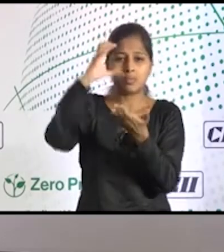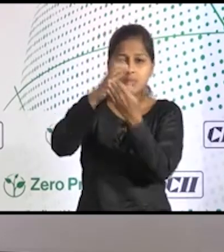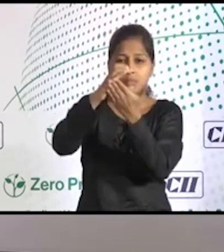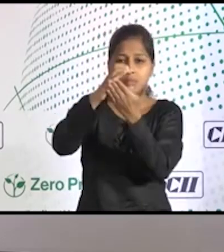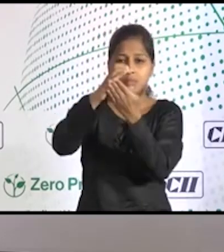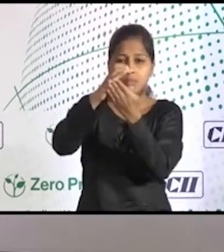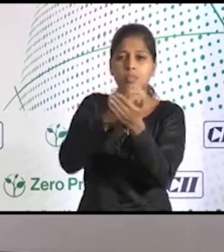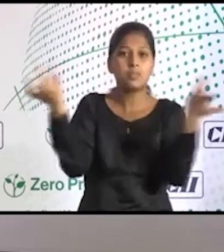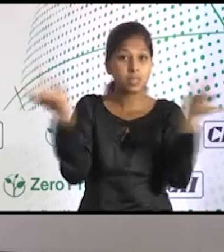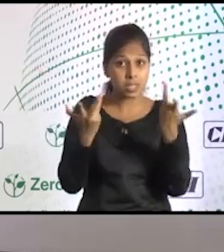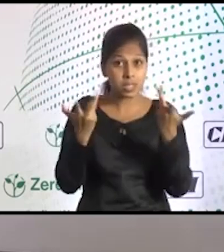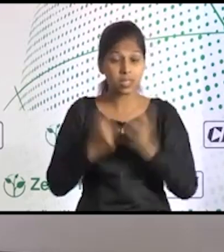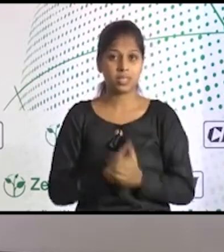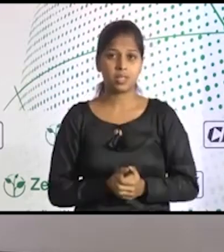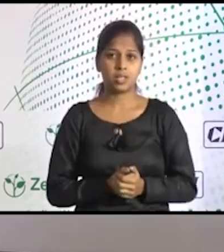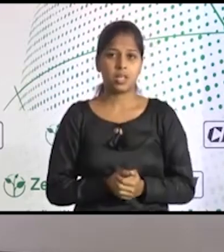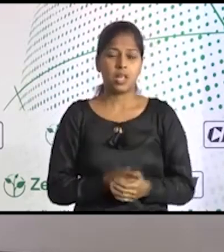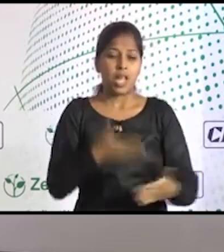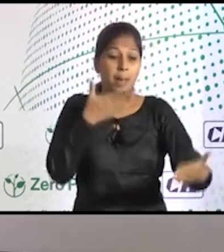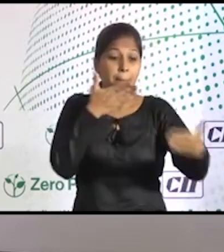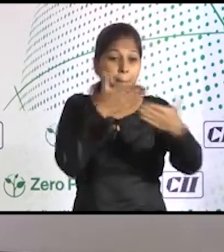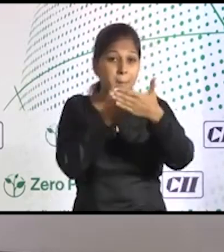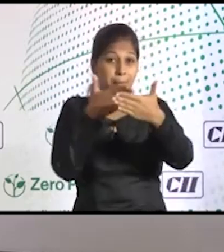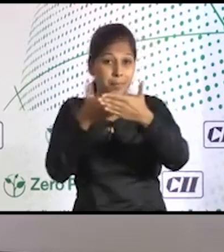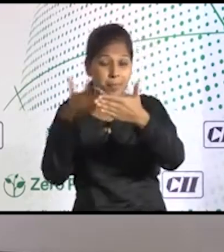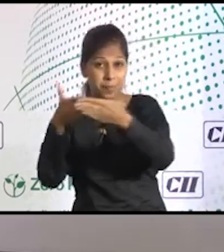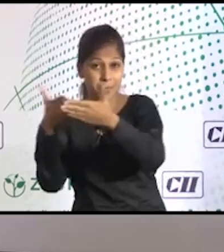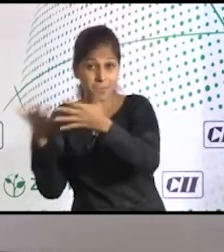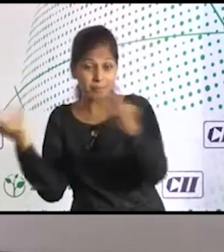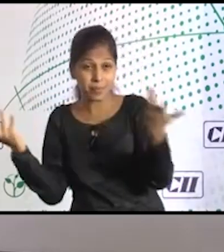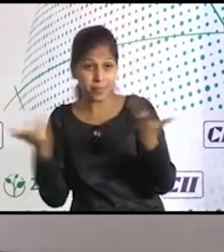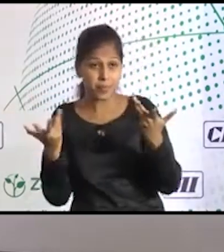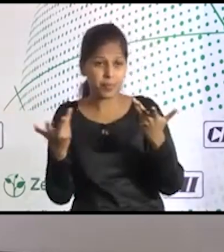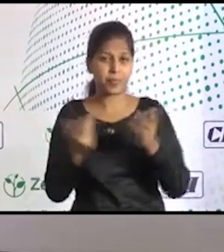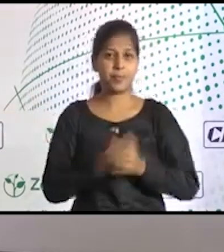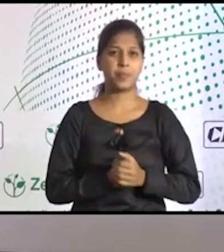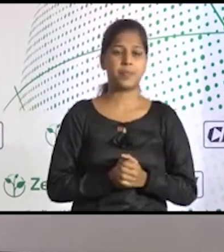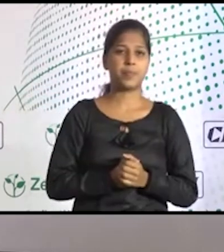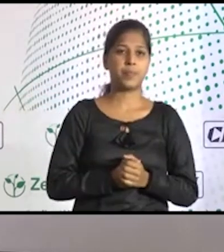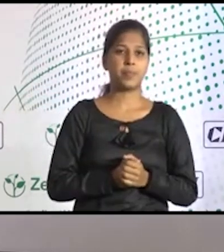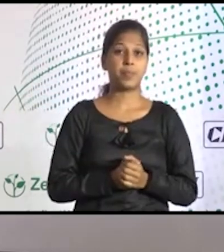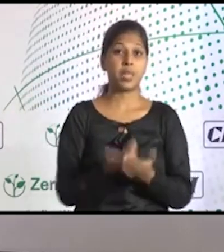and the challenges of EdTech becoming part of mainstream education,